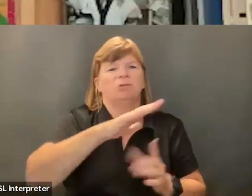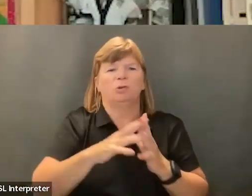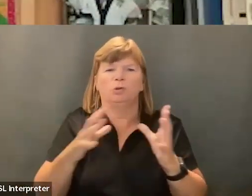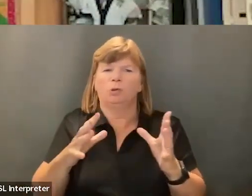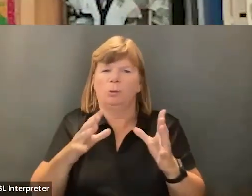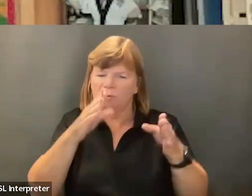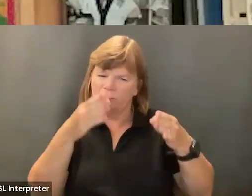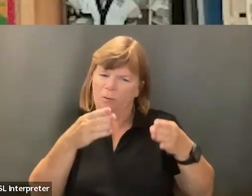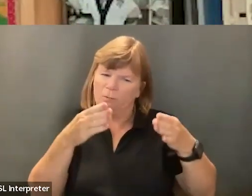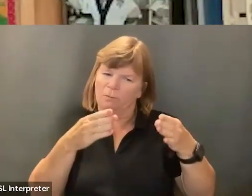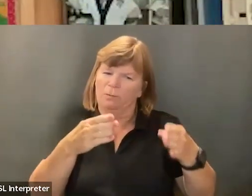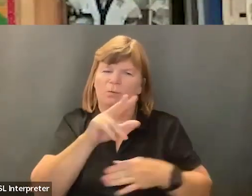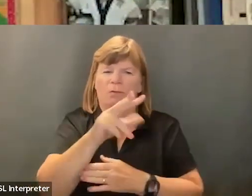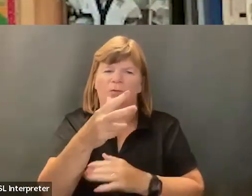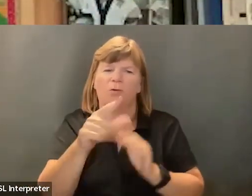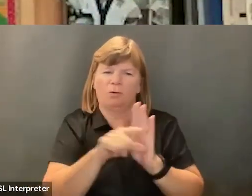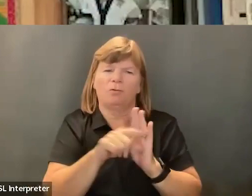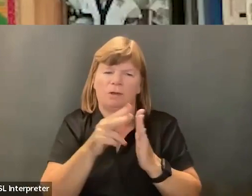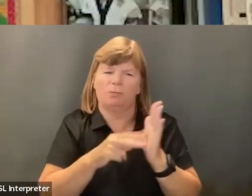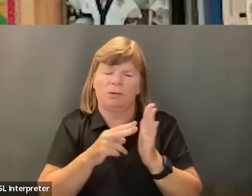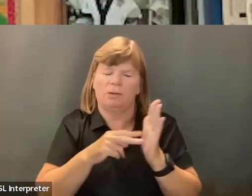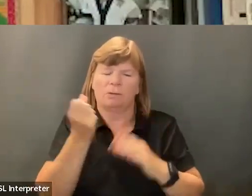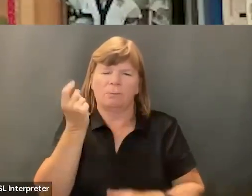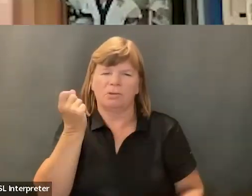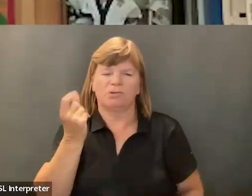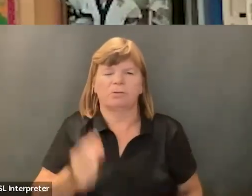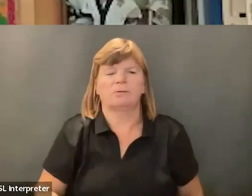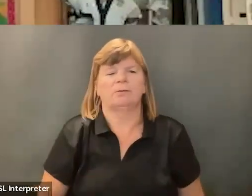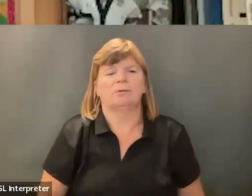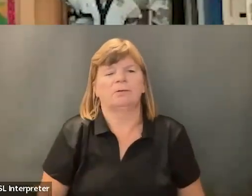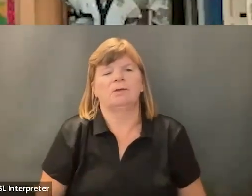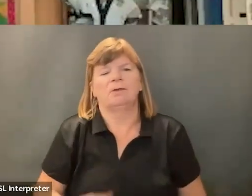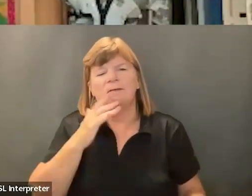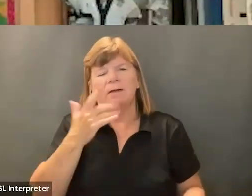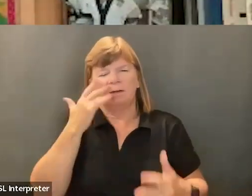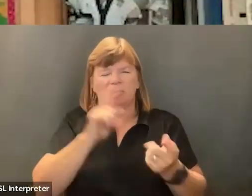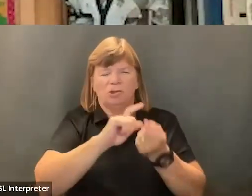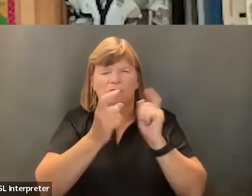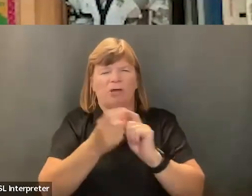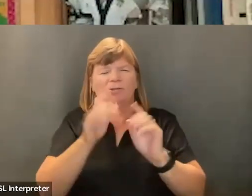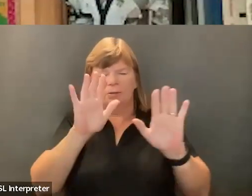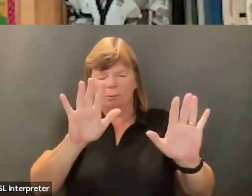third grade reading um comprehension so I think rethinking what does it mean to have